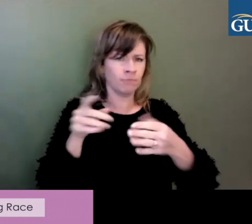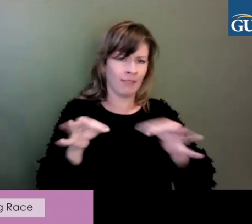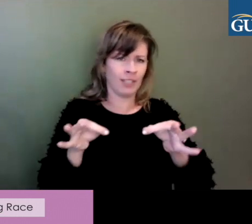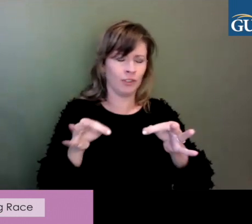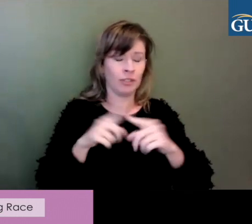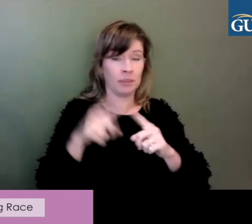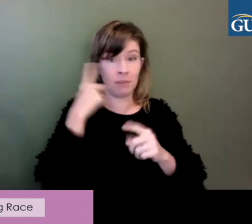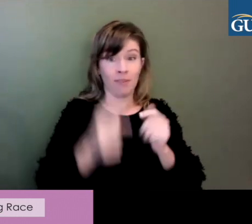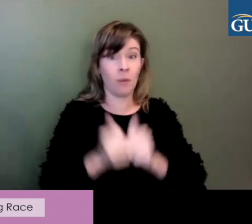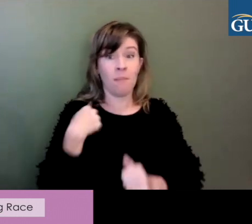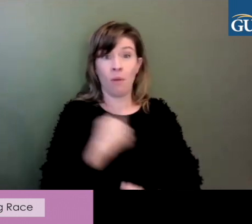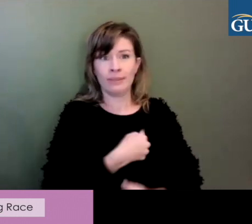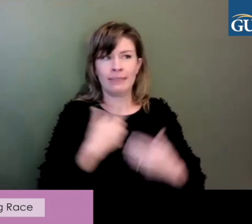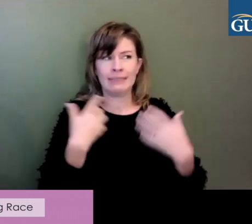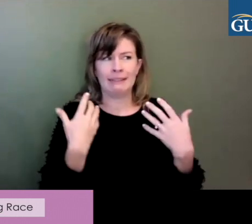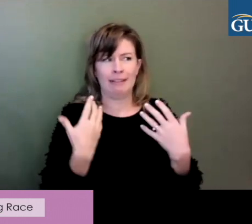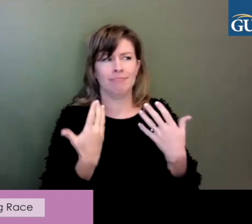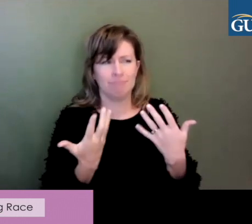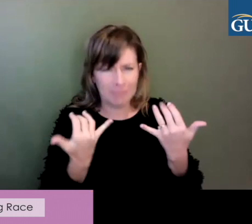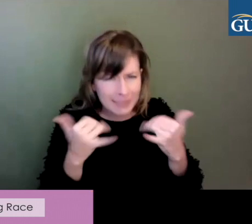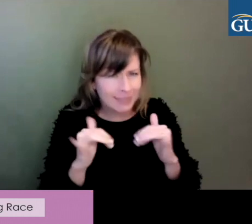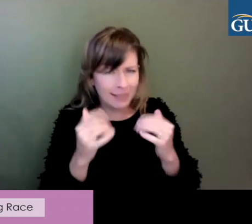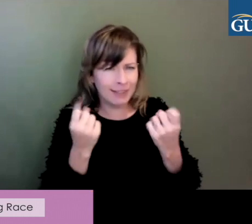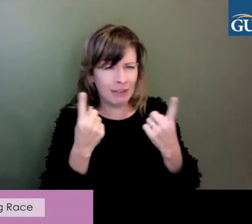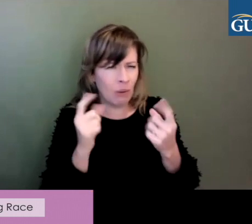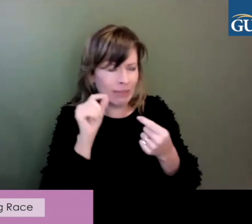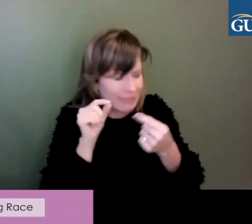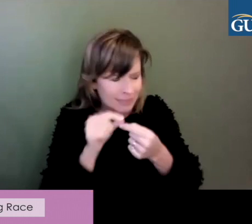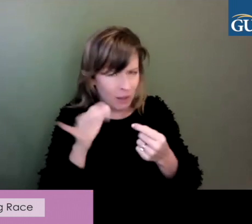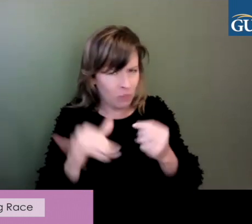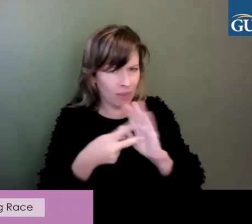hard to understand exactly what that means. What does it mean that this is a sociopolitical practice? You'd